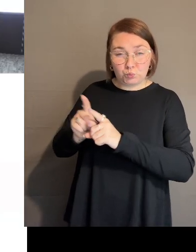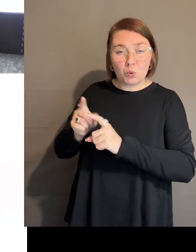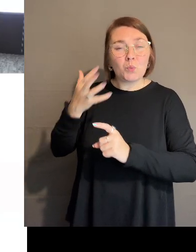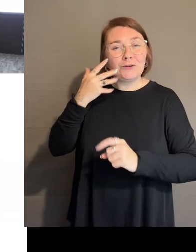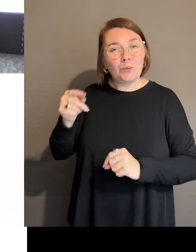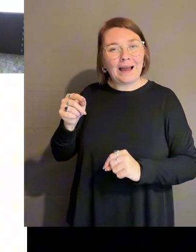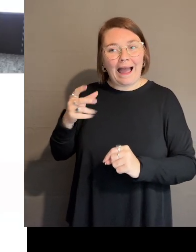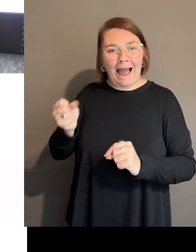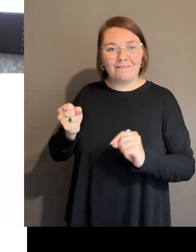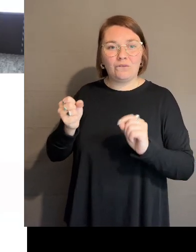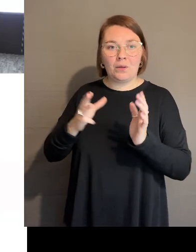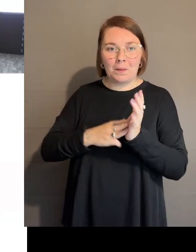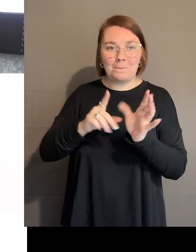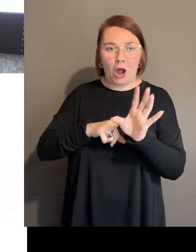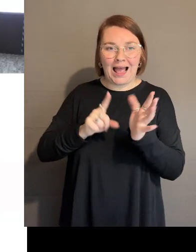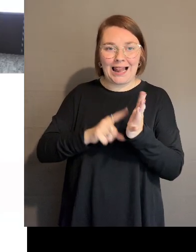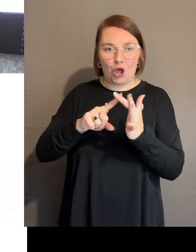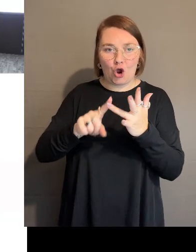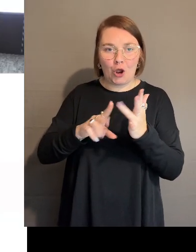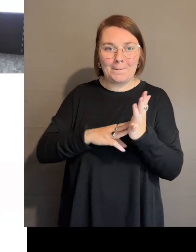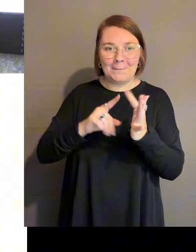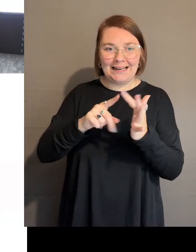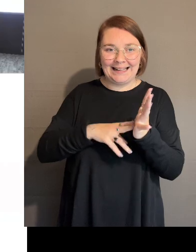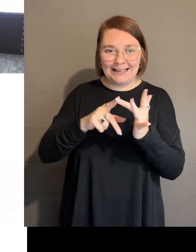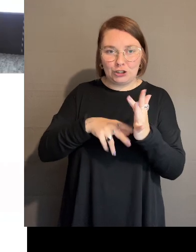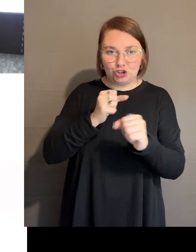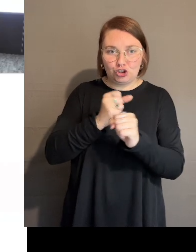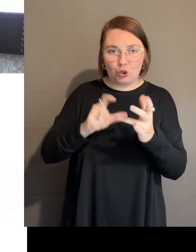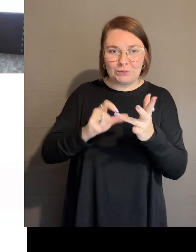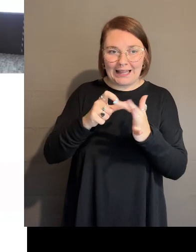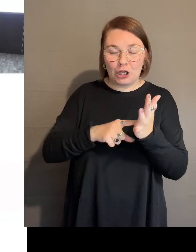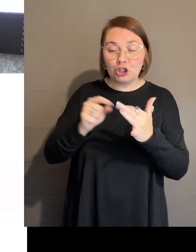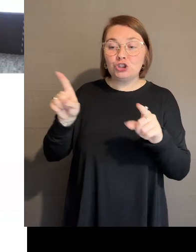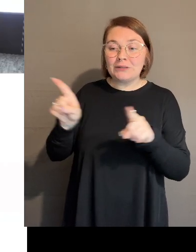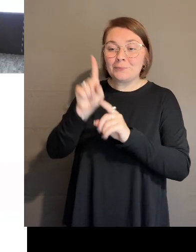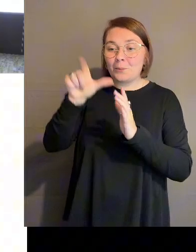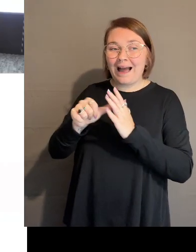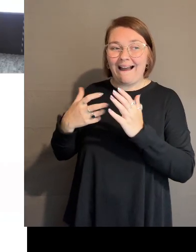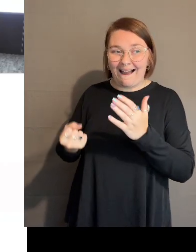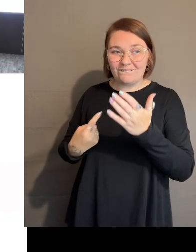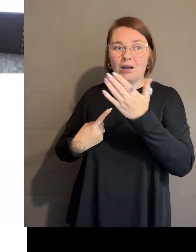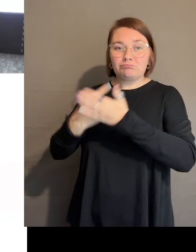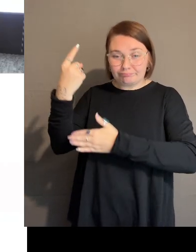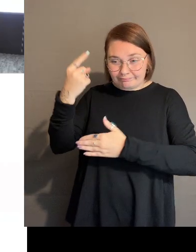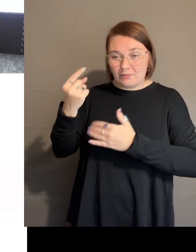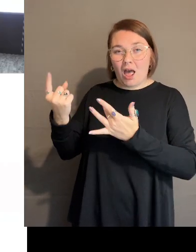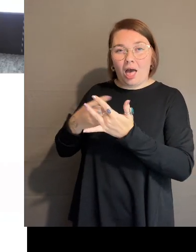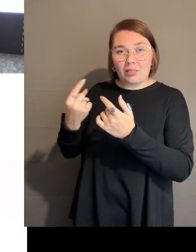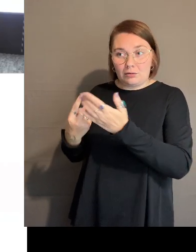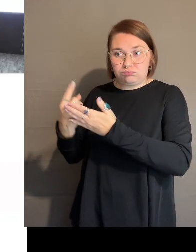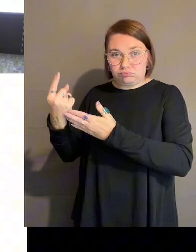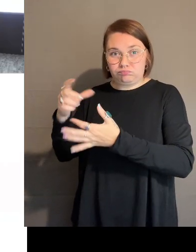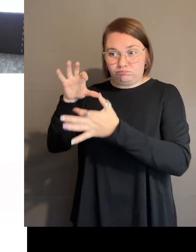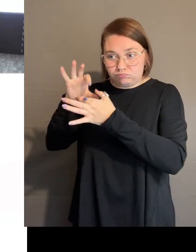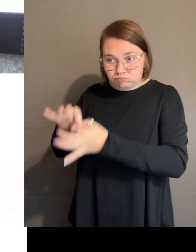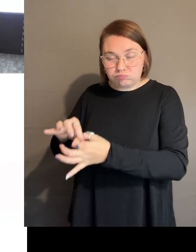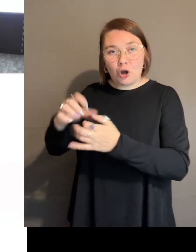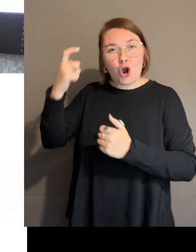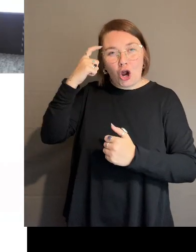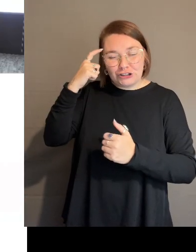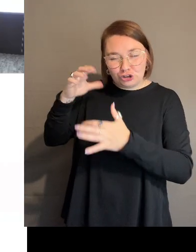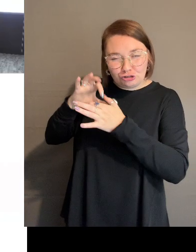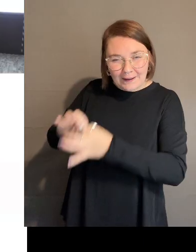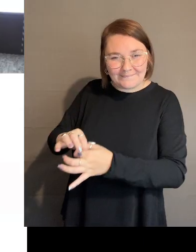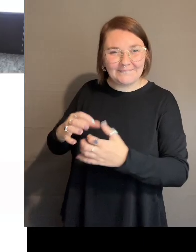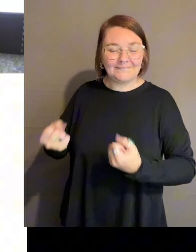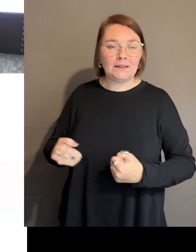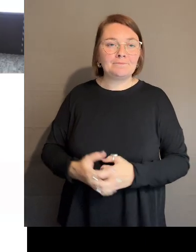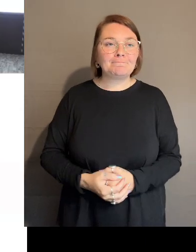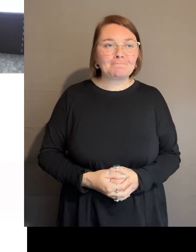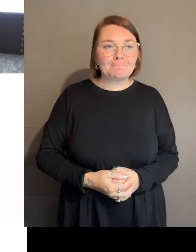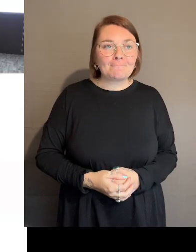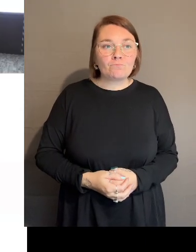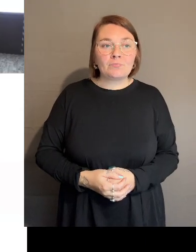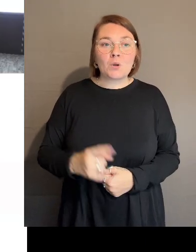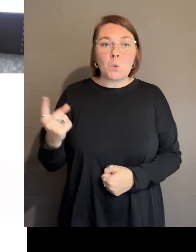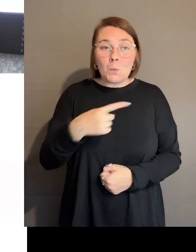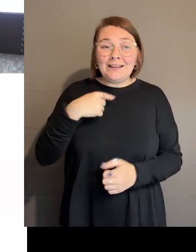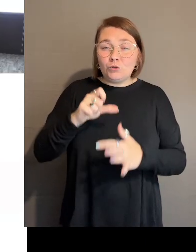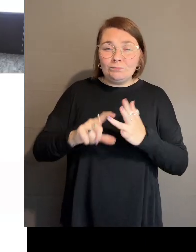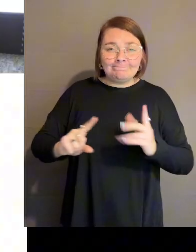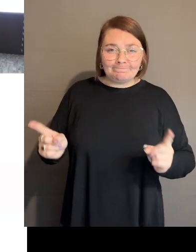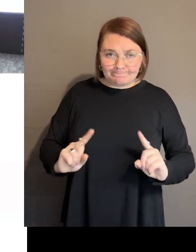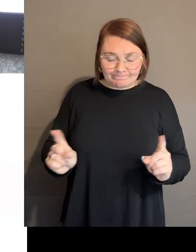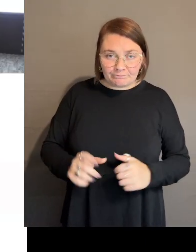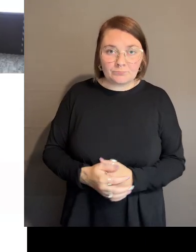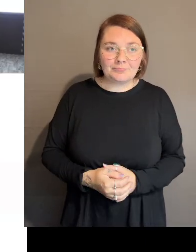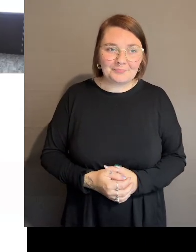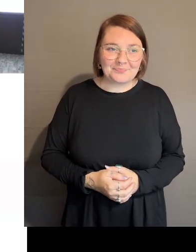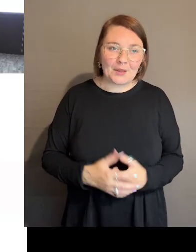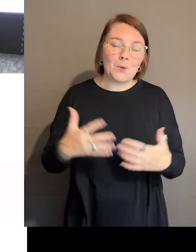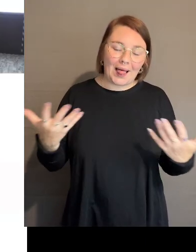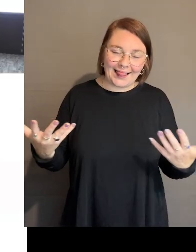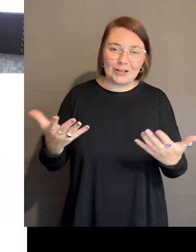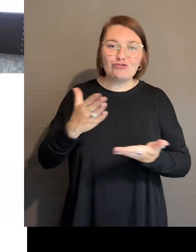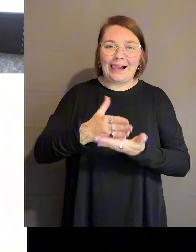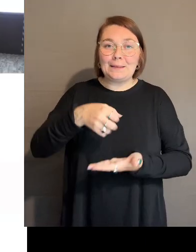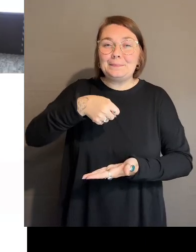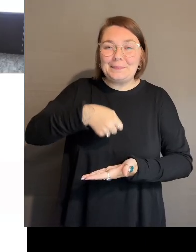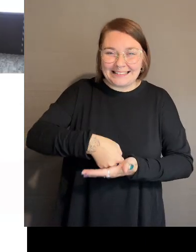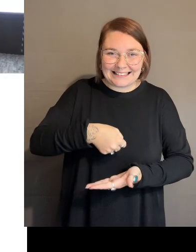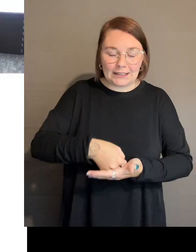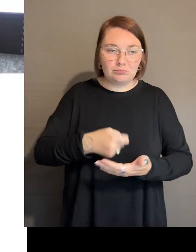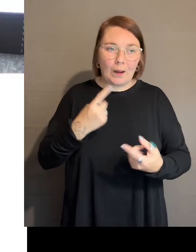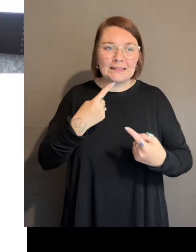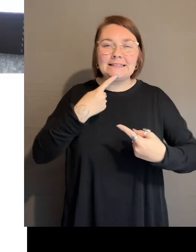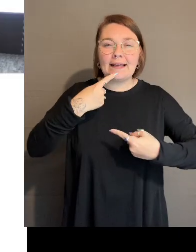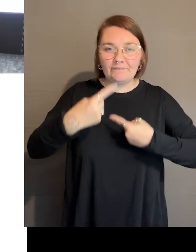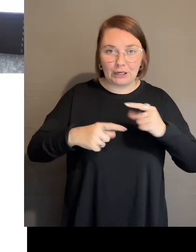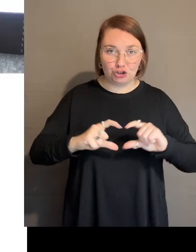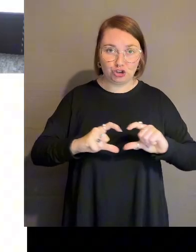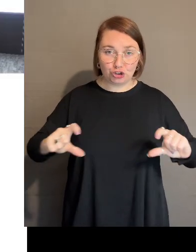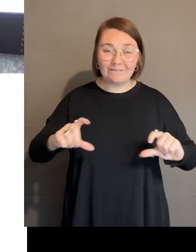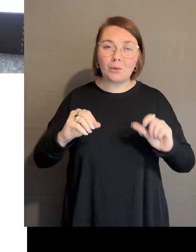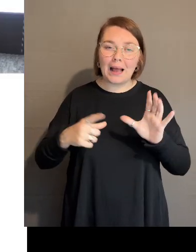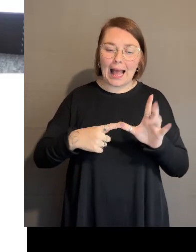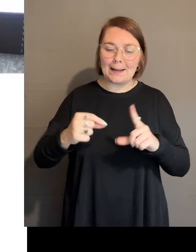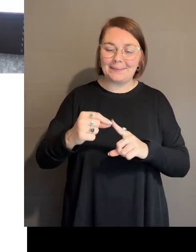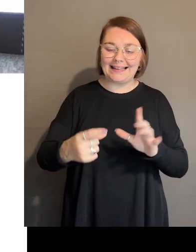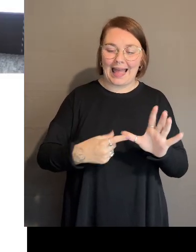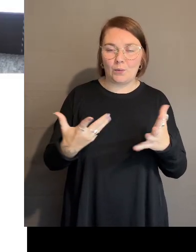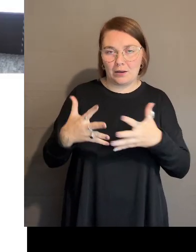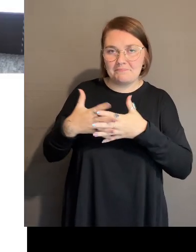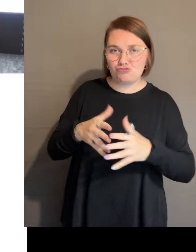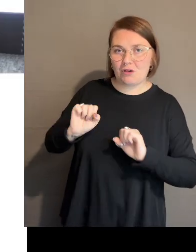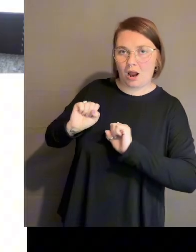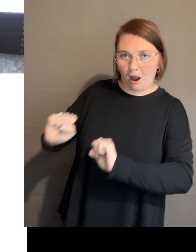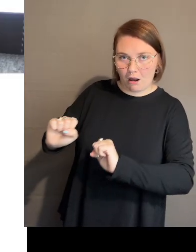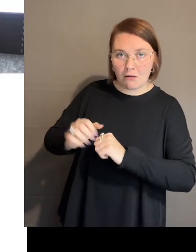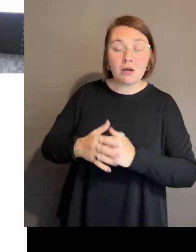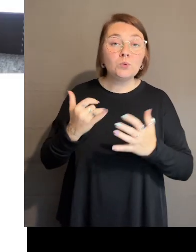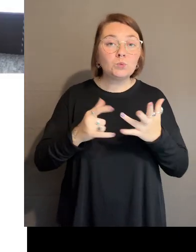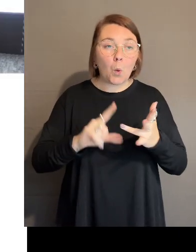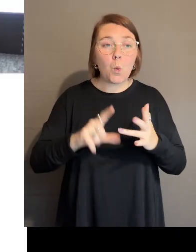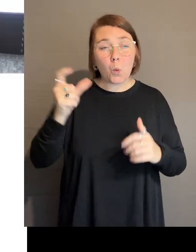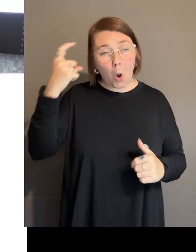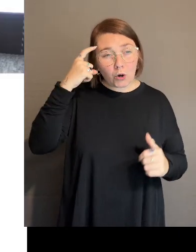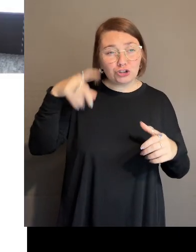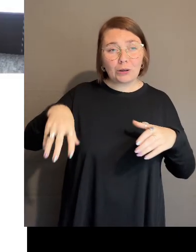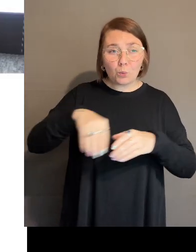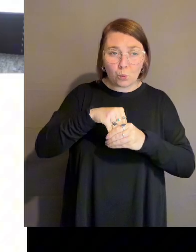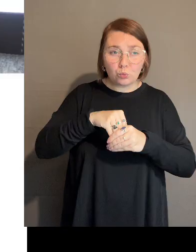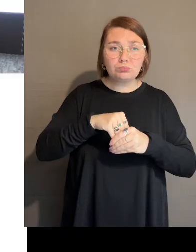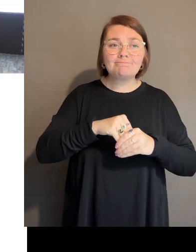when you have myelumeningocele, you tend to also have hydrocephalus, and that comes with some… can come with some concerns related to cognition. So, what we have done, yeah, well, basically, a definition, and this is the one from the APA in the US. So, basically, cognition includes